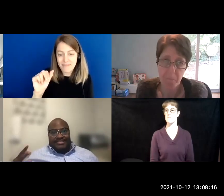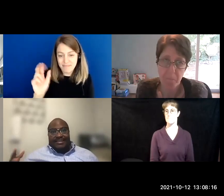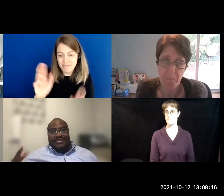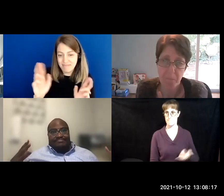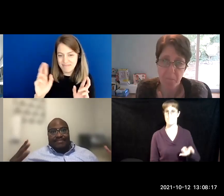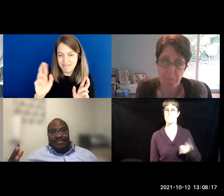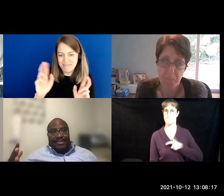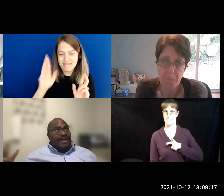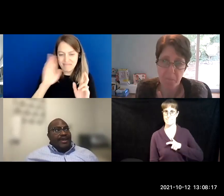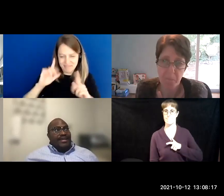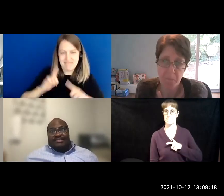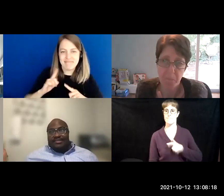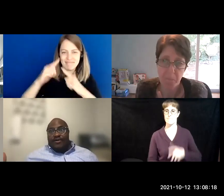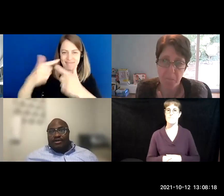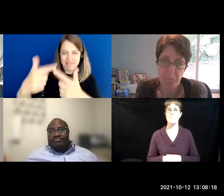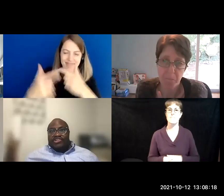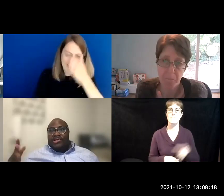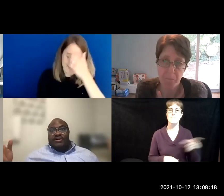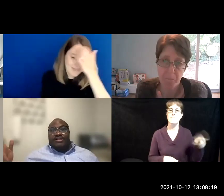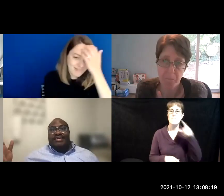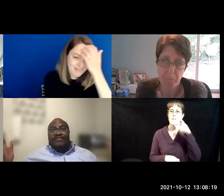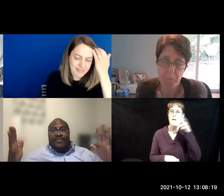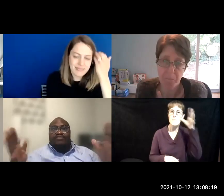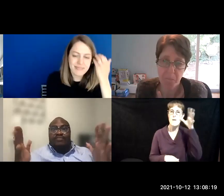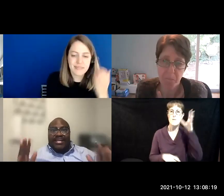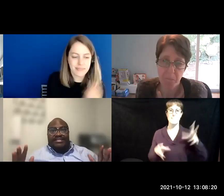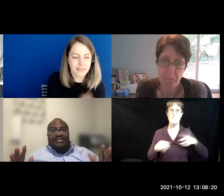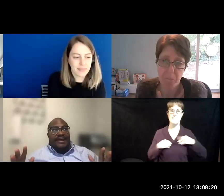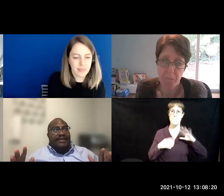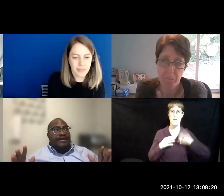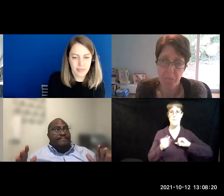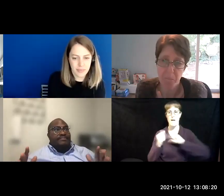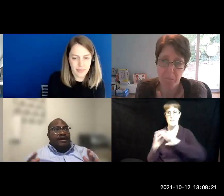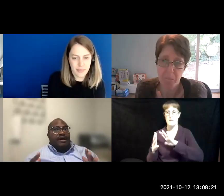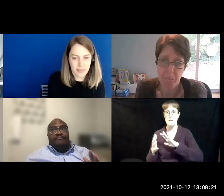take these methods, and so the JRC fits right into that.